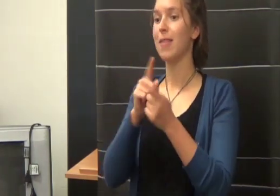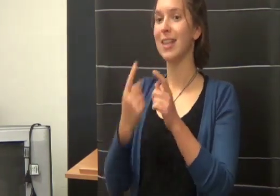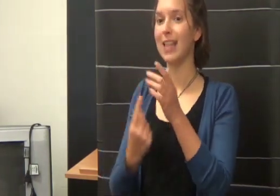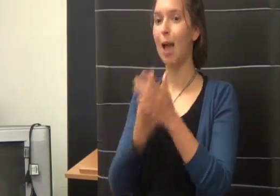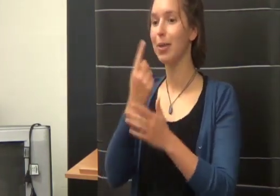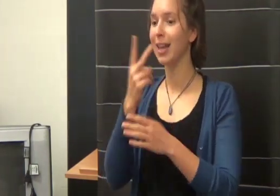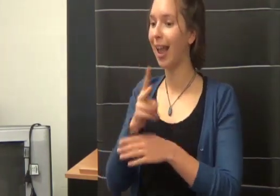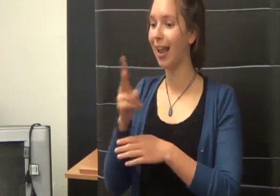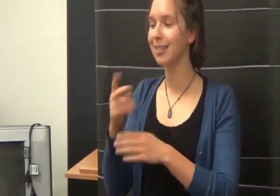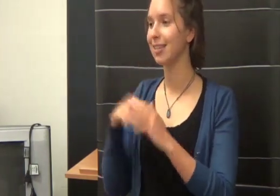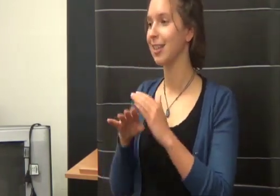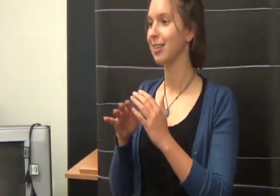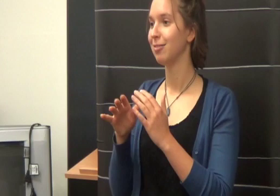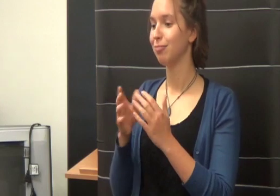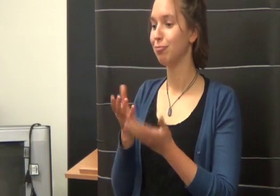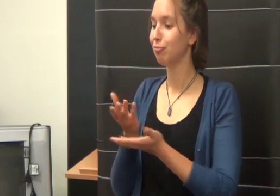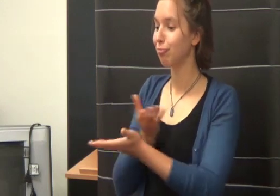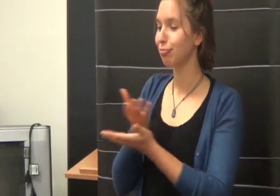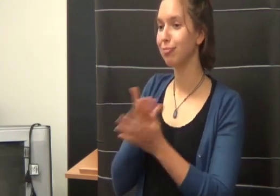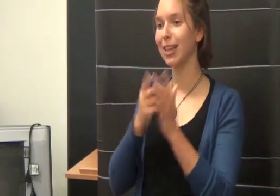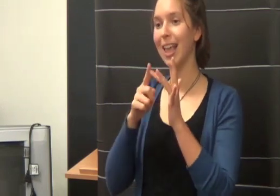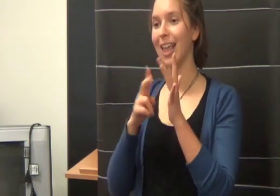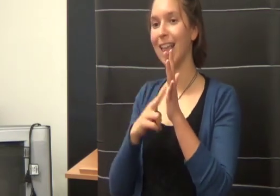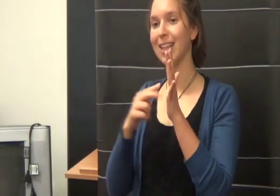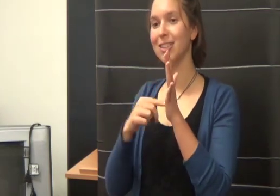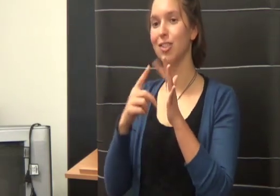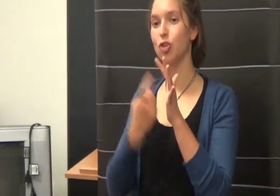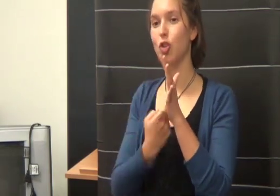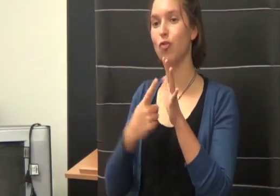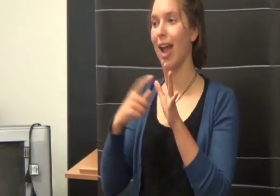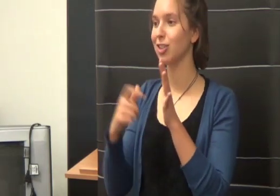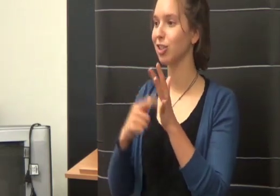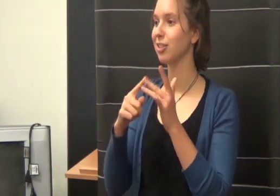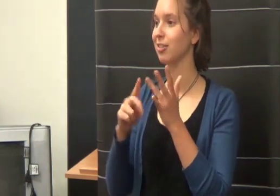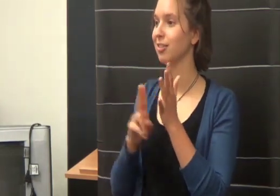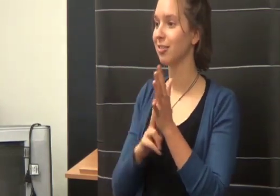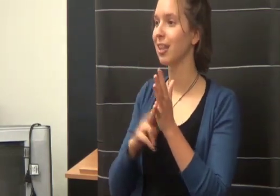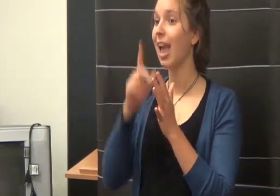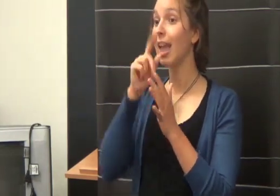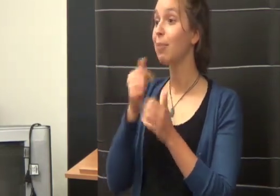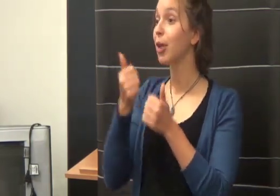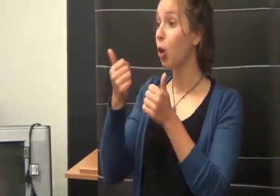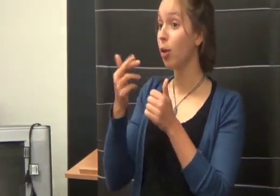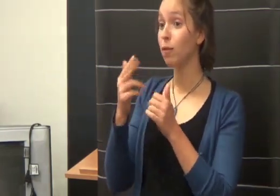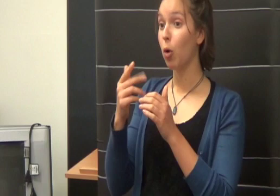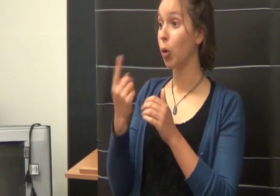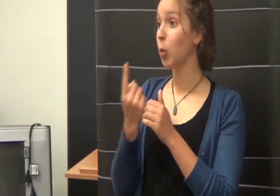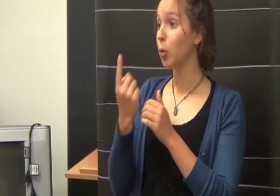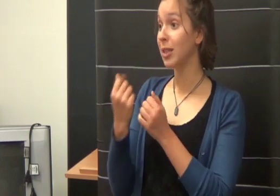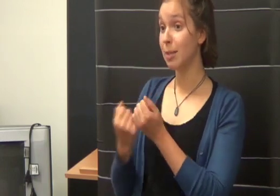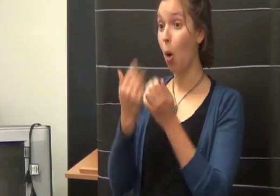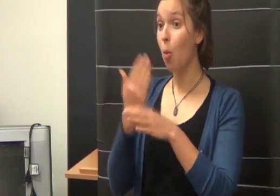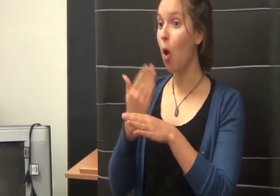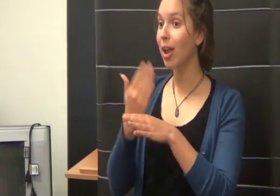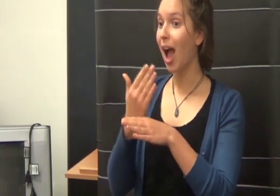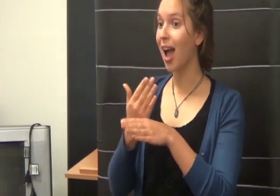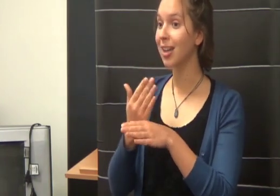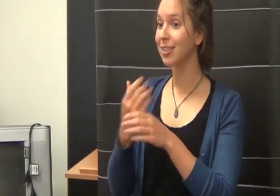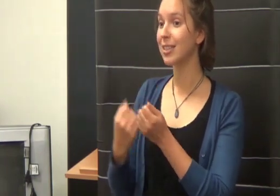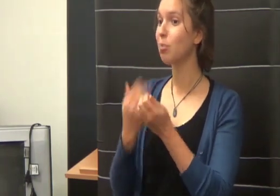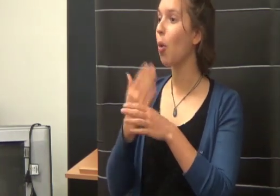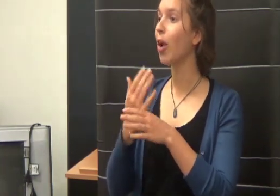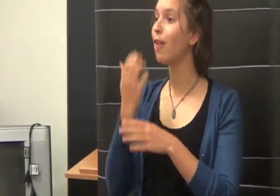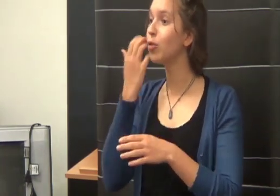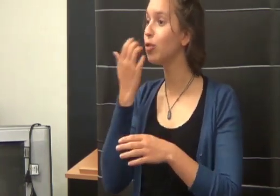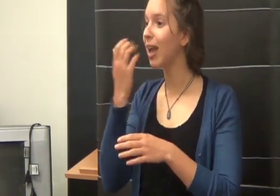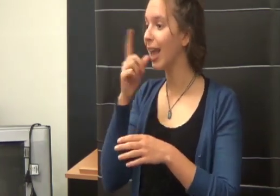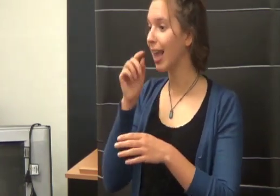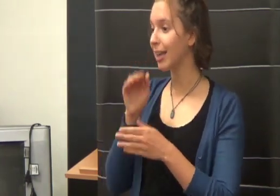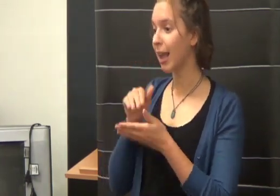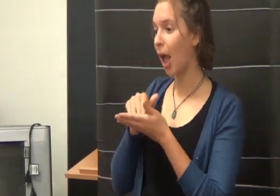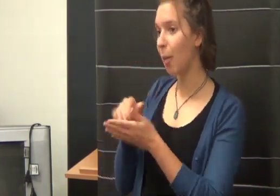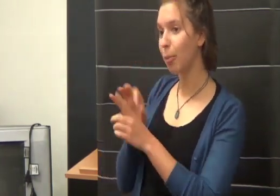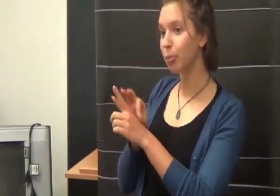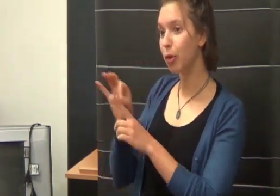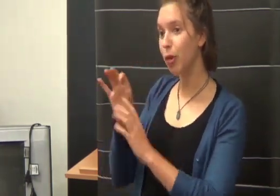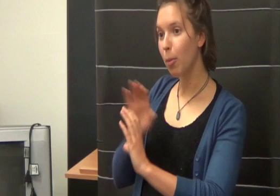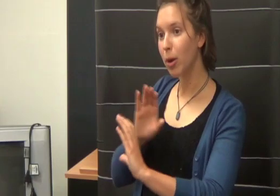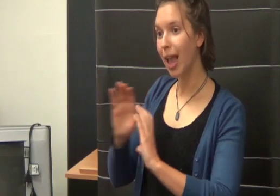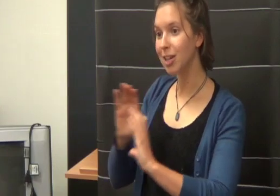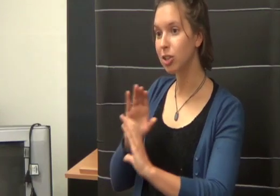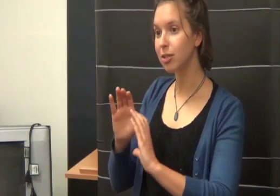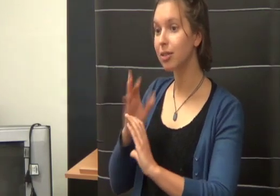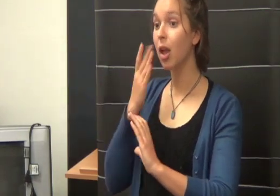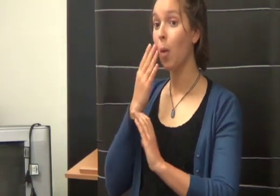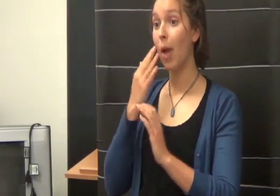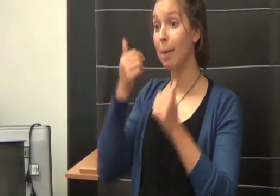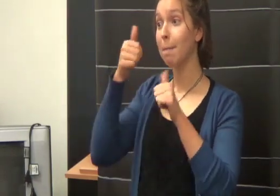at what works well and how to get the communication improved because there are always good things